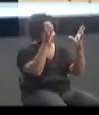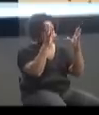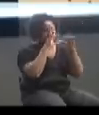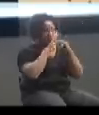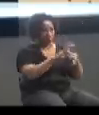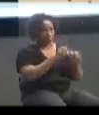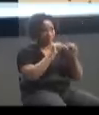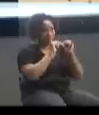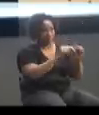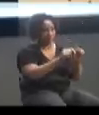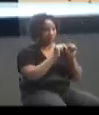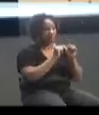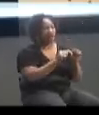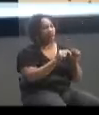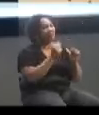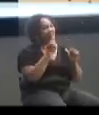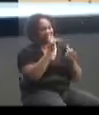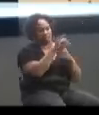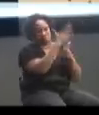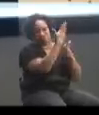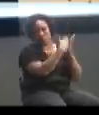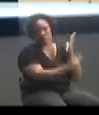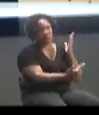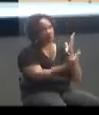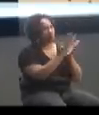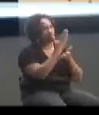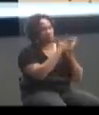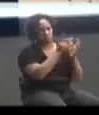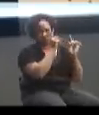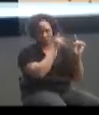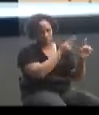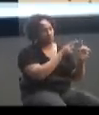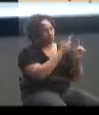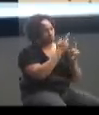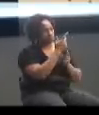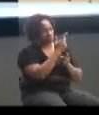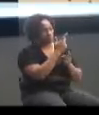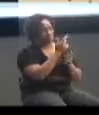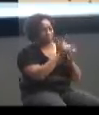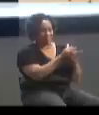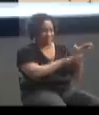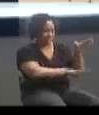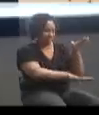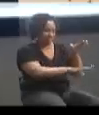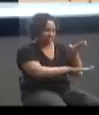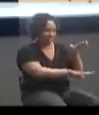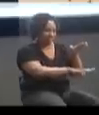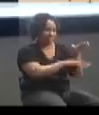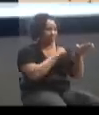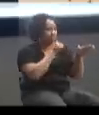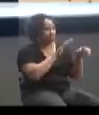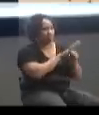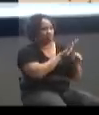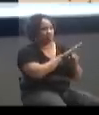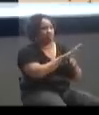PRESIDENT'S VISION REGARDING SUSTAINABILITY, BUT THAT'S JUST PART OF OUR MISSION. THAT'S JUST THE BASELINE.